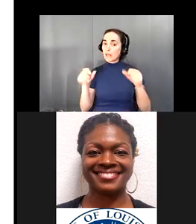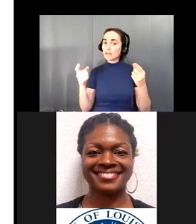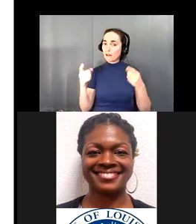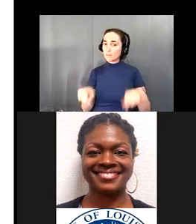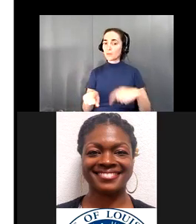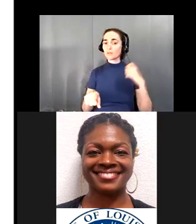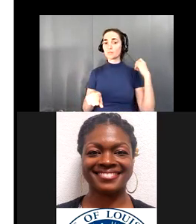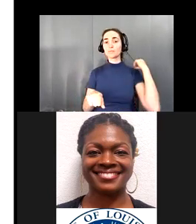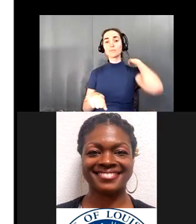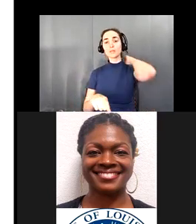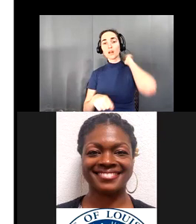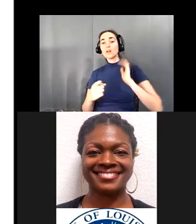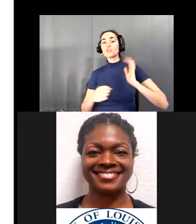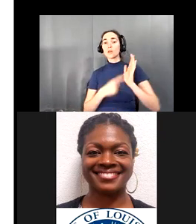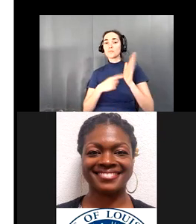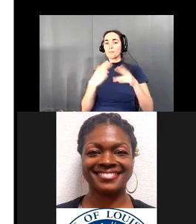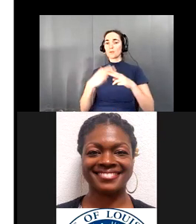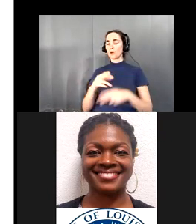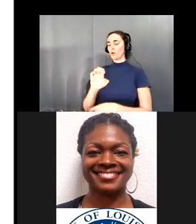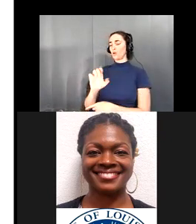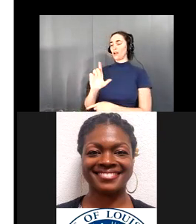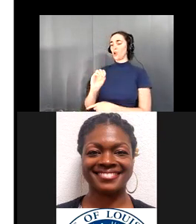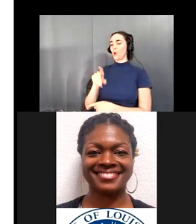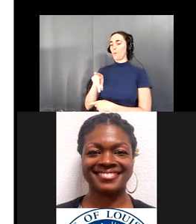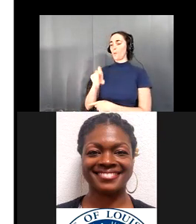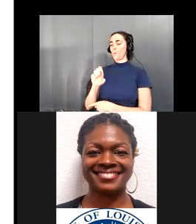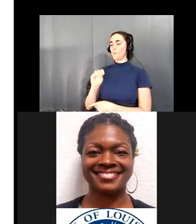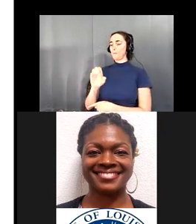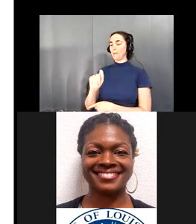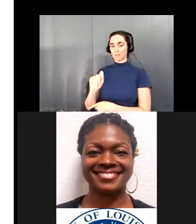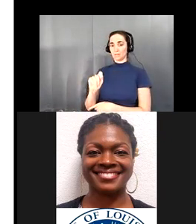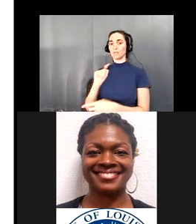elopement, and then there's also bolting. 16:15:18 You know, I just talked to a parent